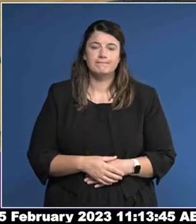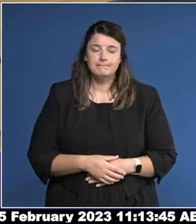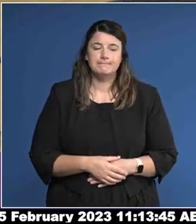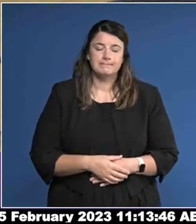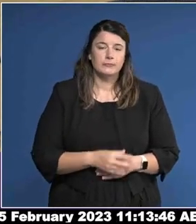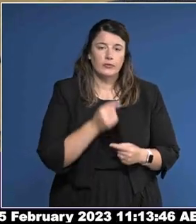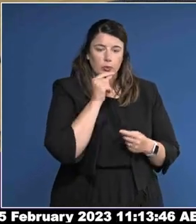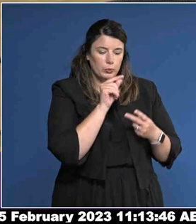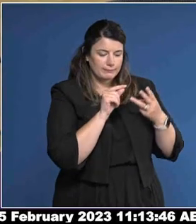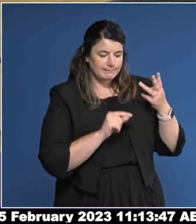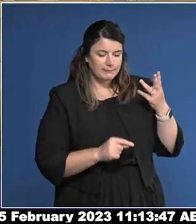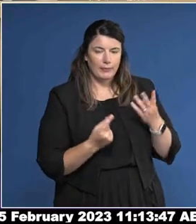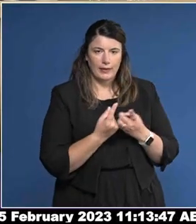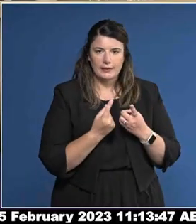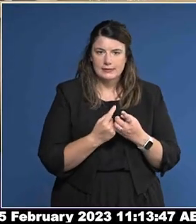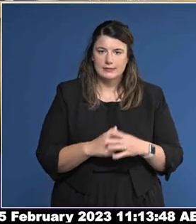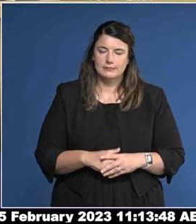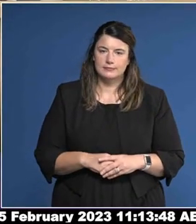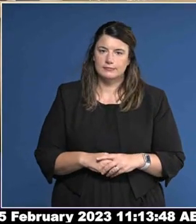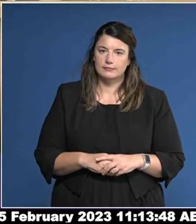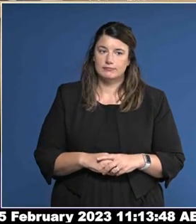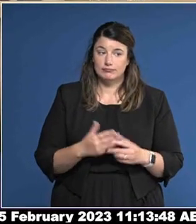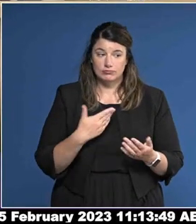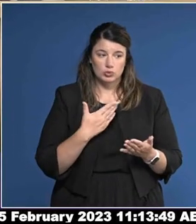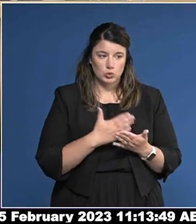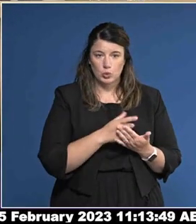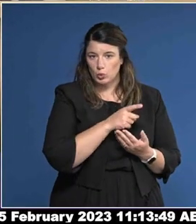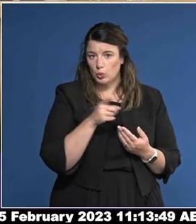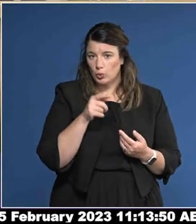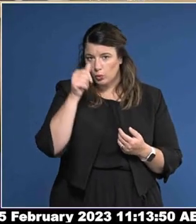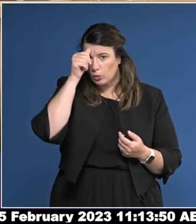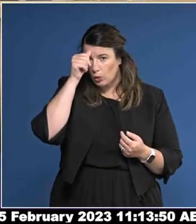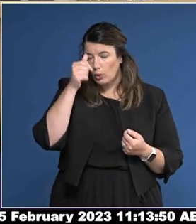So as the Commission is aware, the significant restructuring of our head office